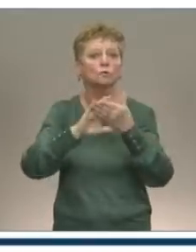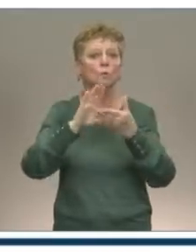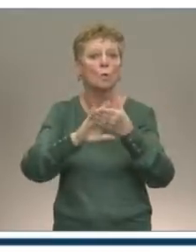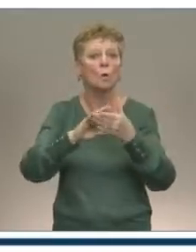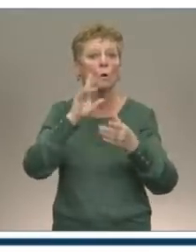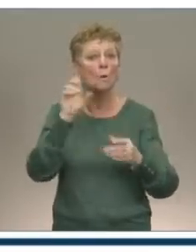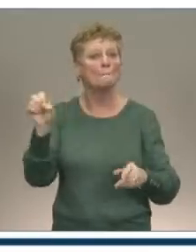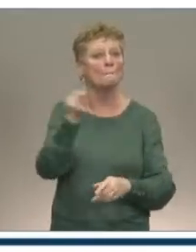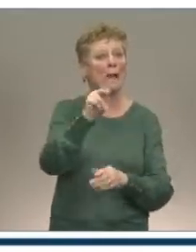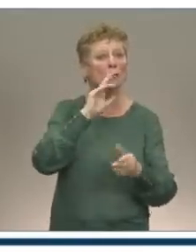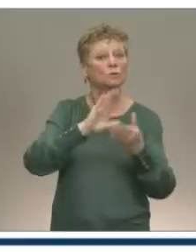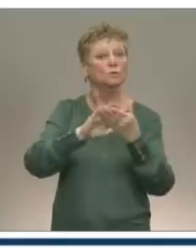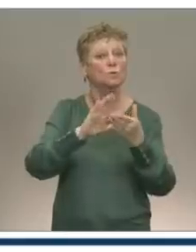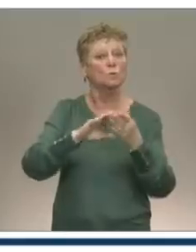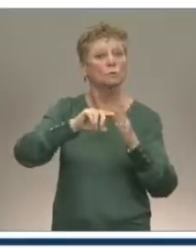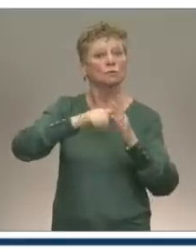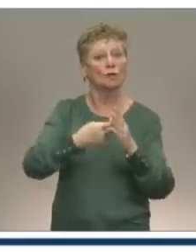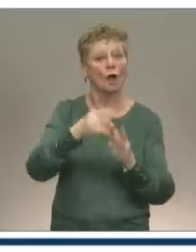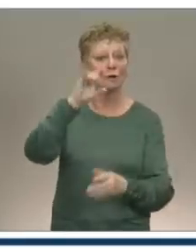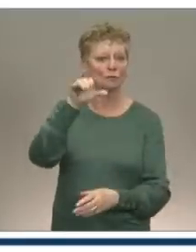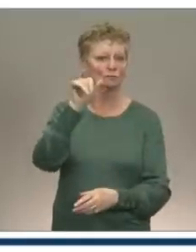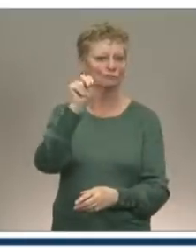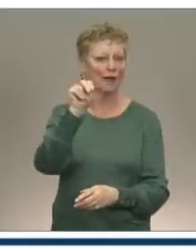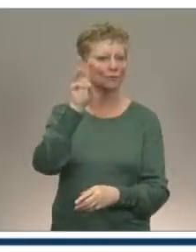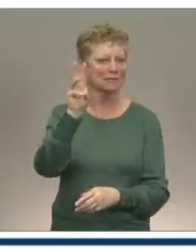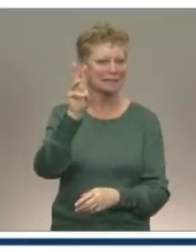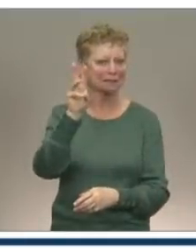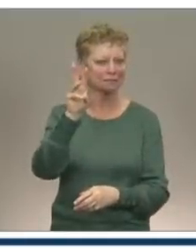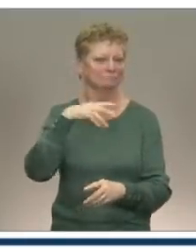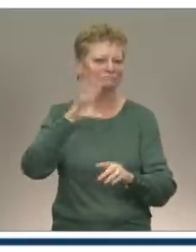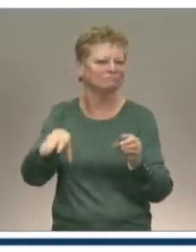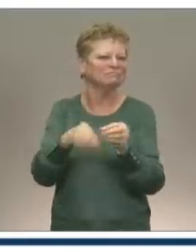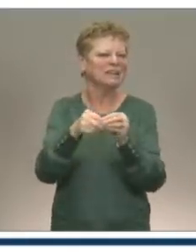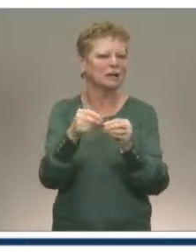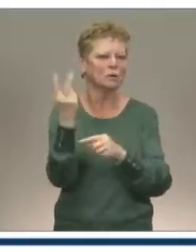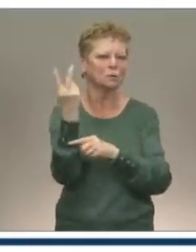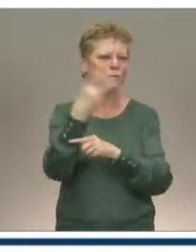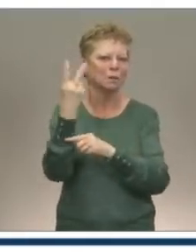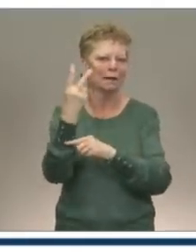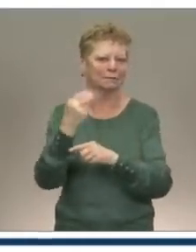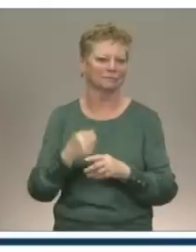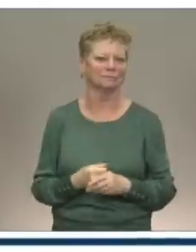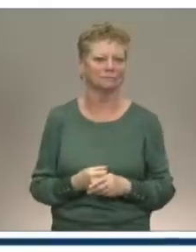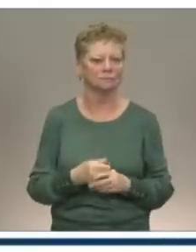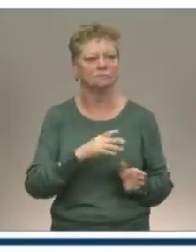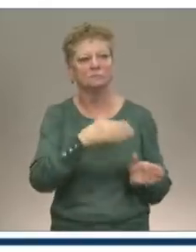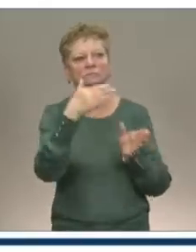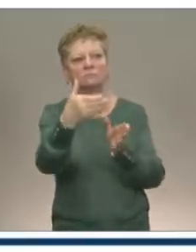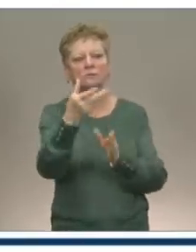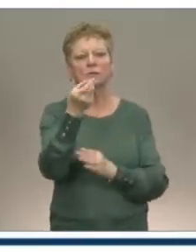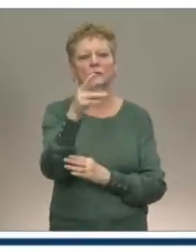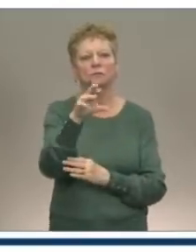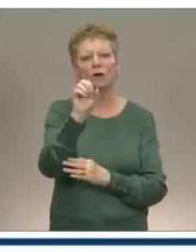for students on january 6th and i'll hand it over to dr strang now to talk about the epidemiology